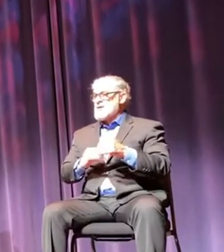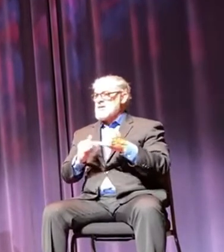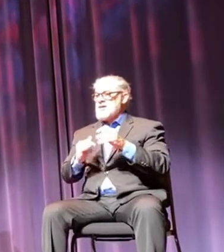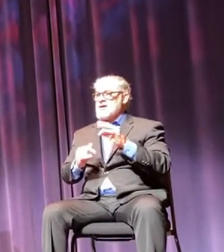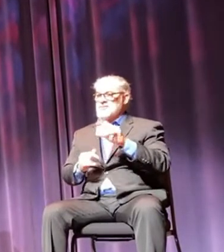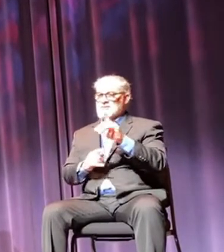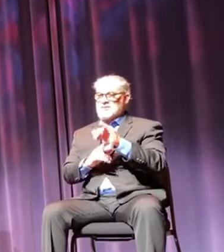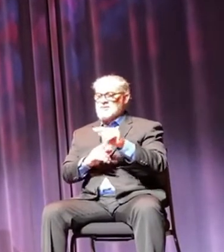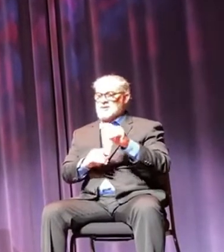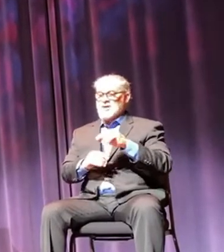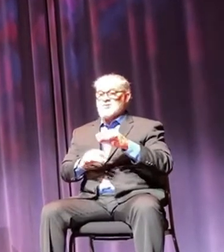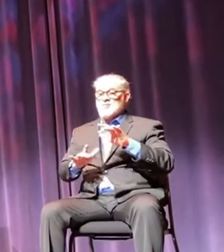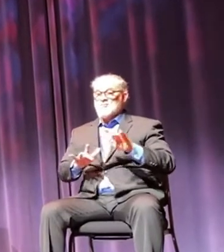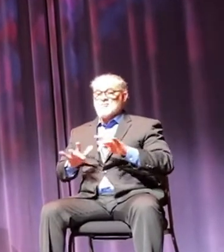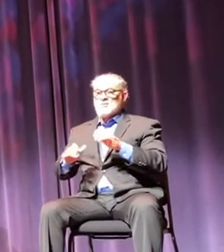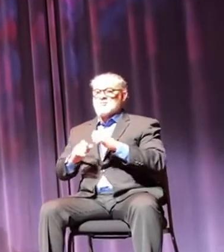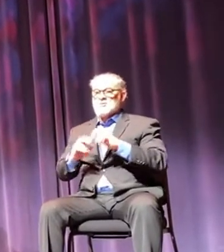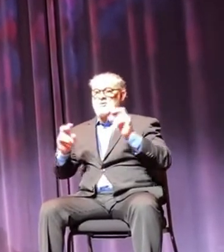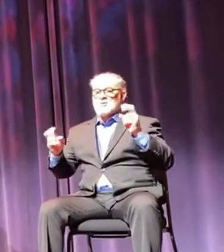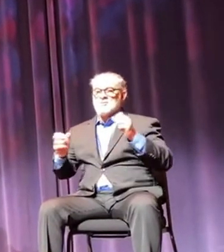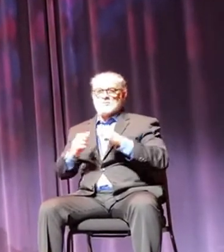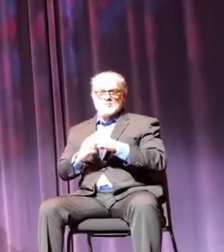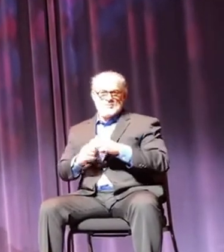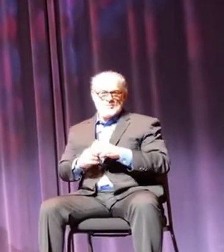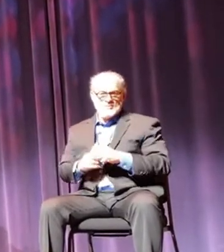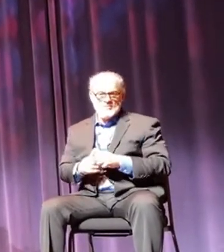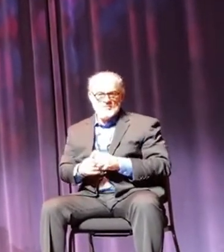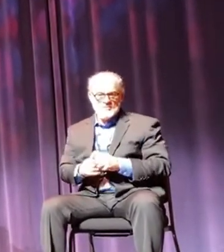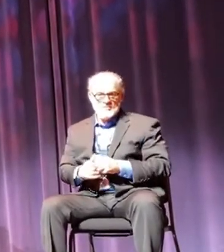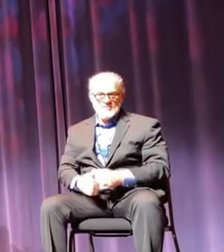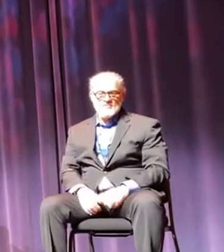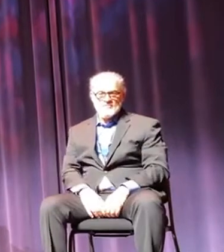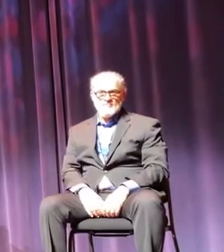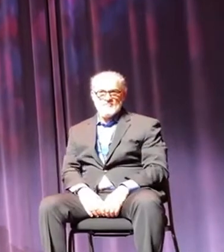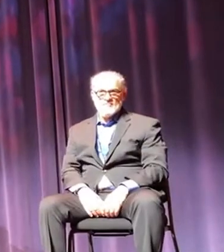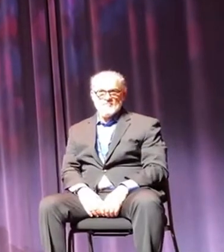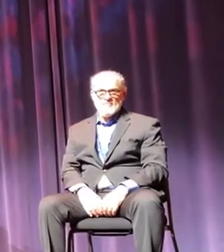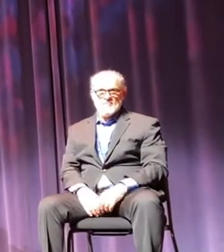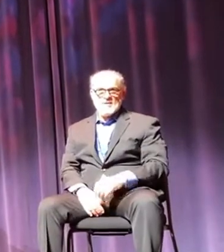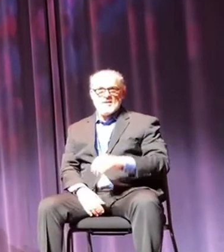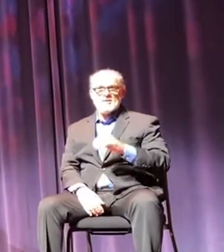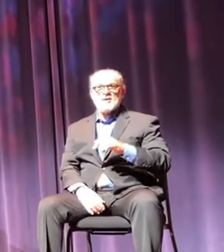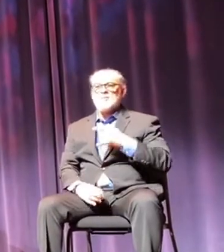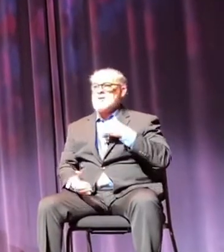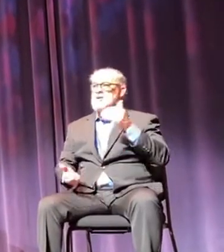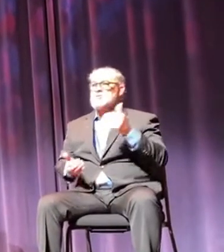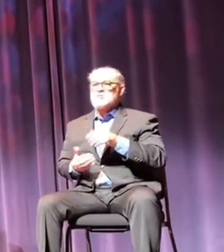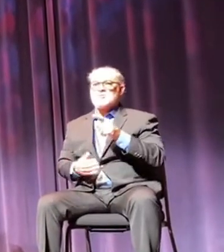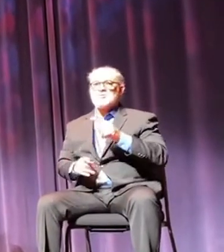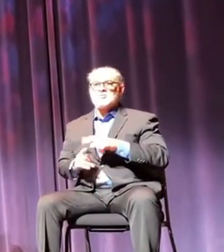and a recording with captions will be uploaded to the YouTube page in the following week. We'll introduce each of the poets before reading.